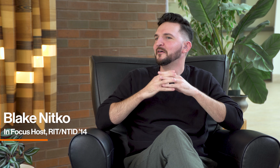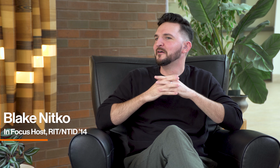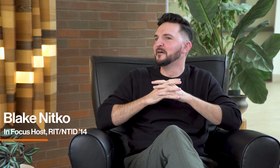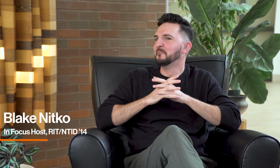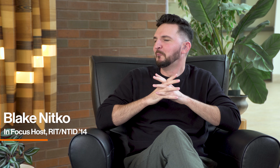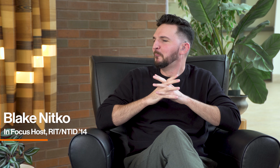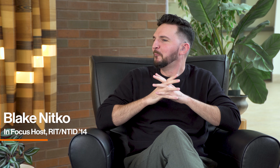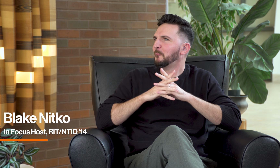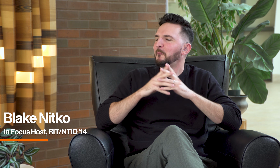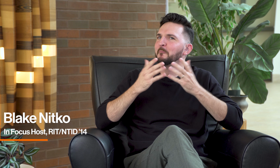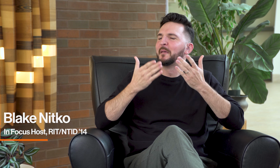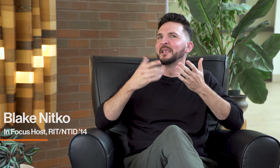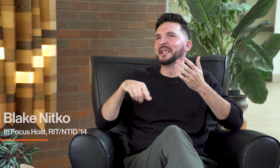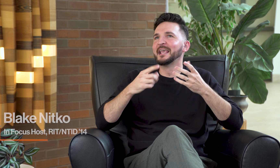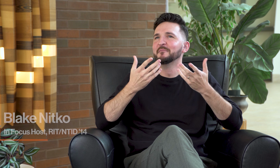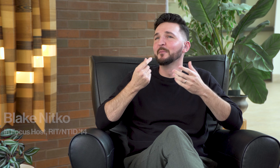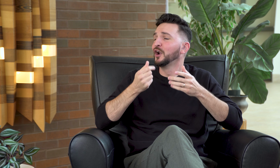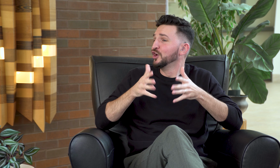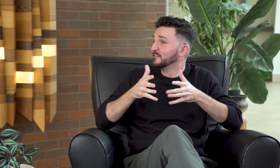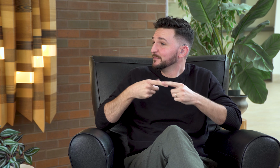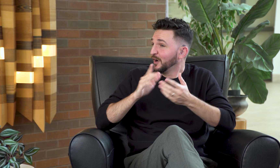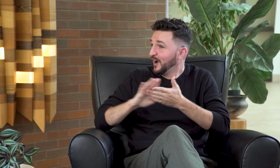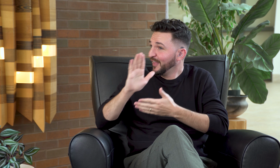maybe they're nervous about college life?